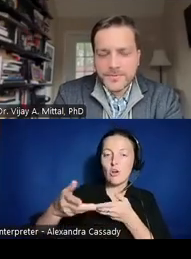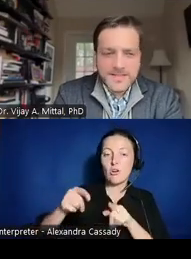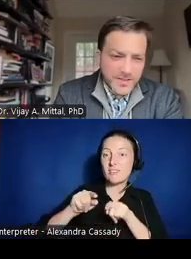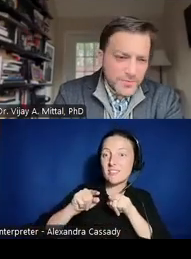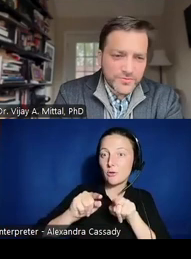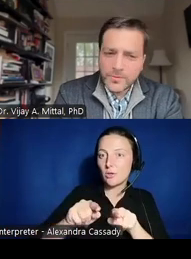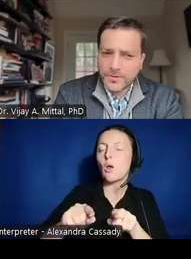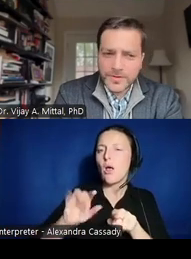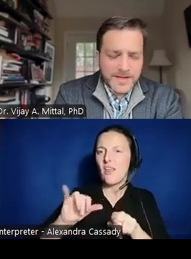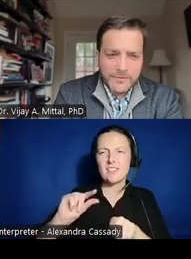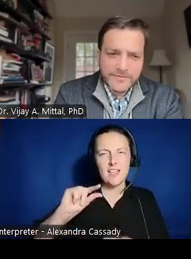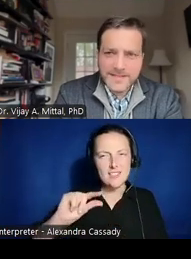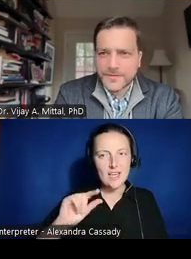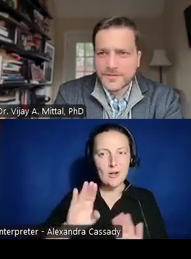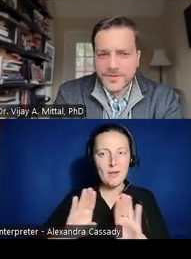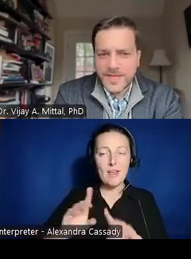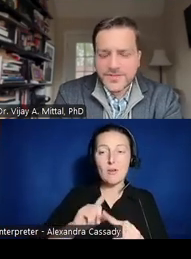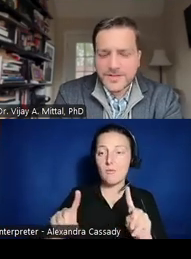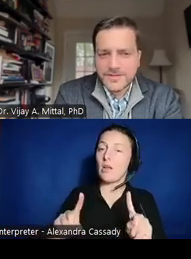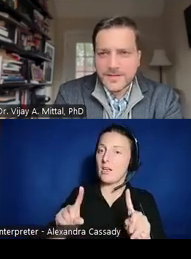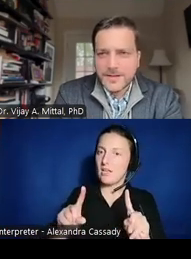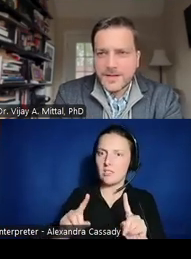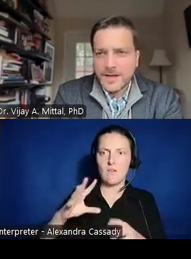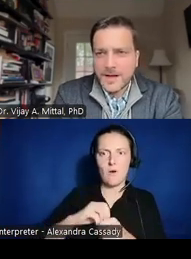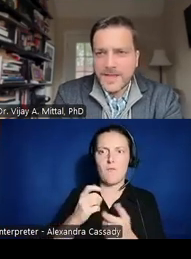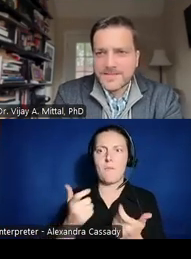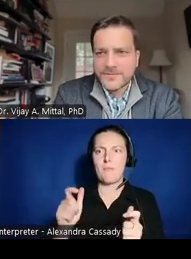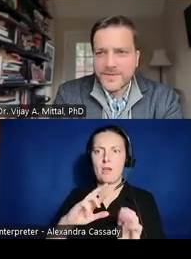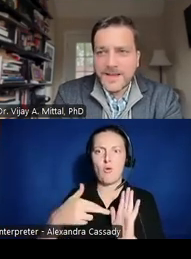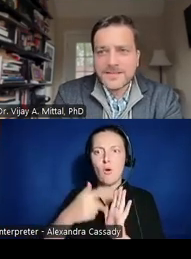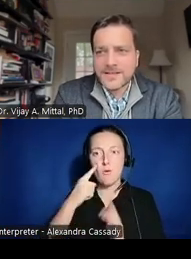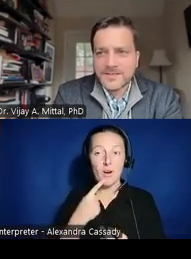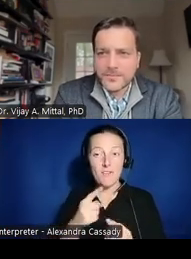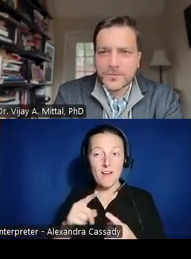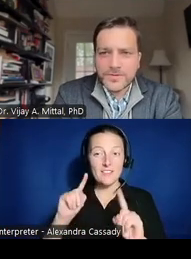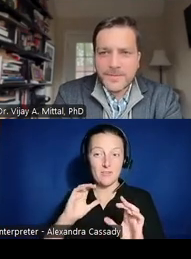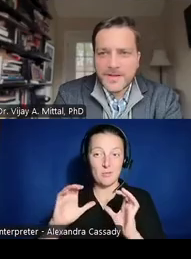plays a huge role in how effective a communication is. Um it's defined as the temporal alignment